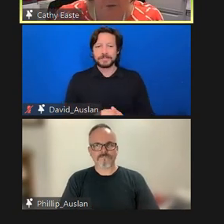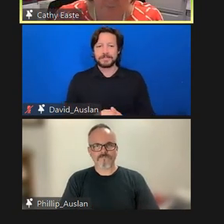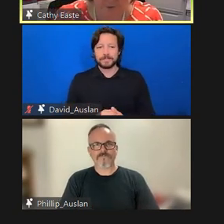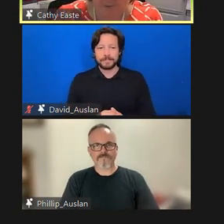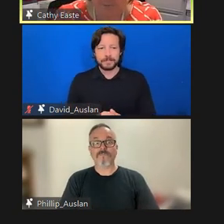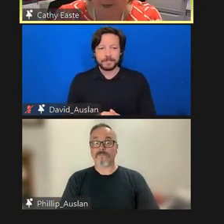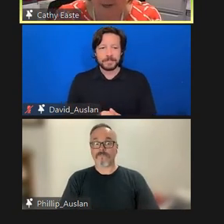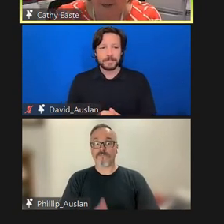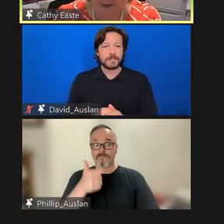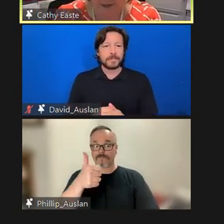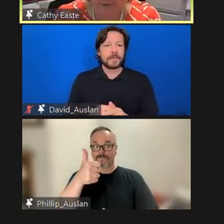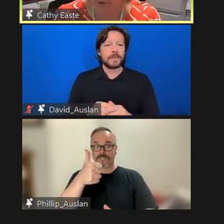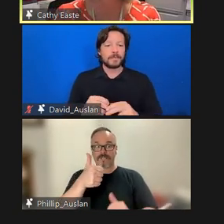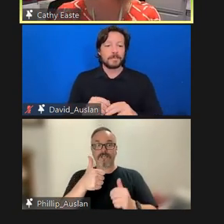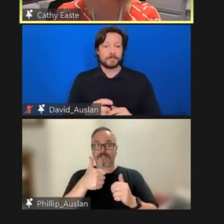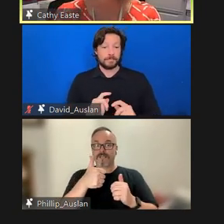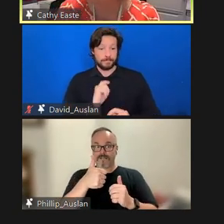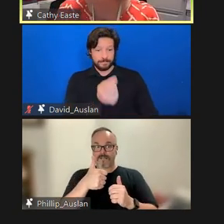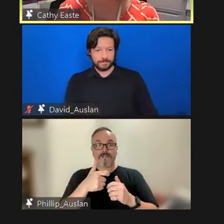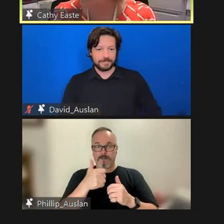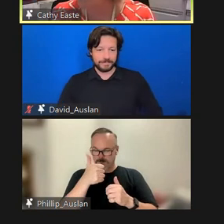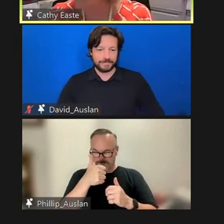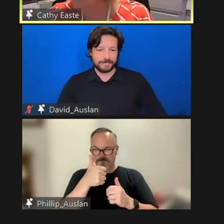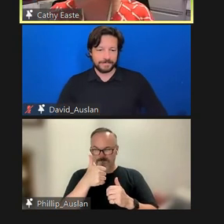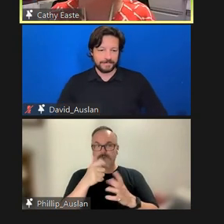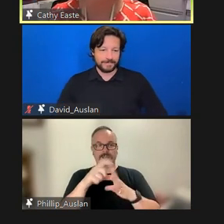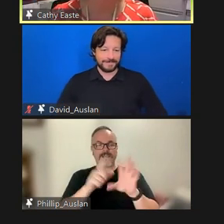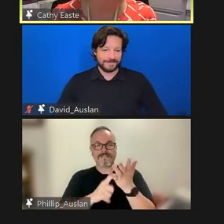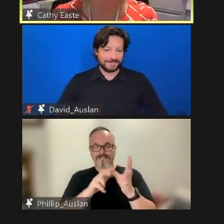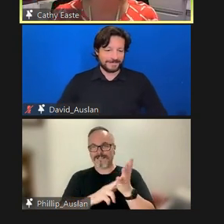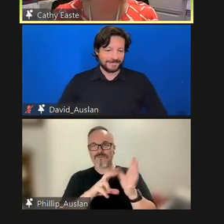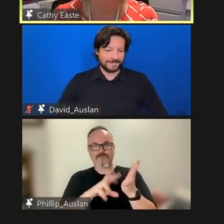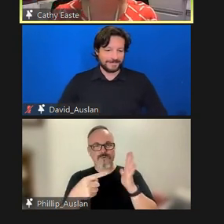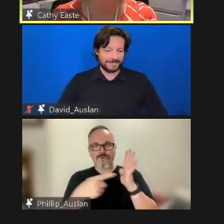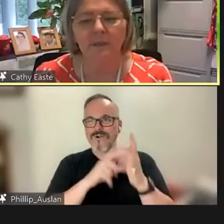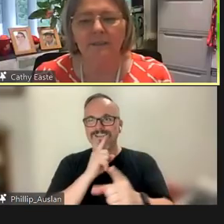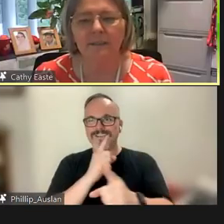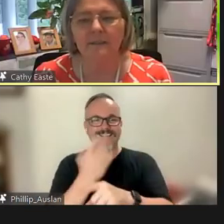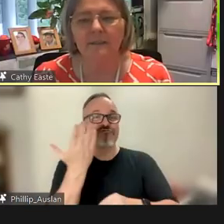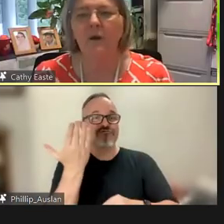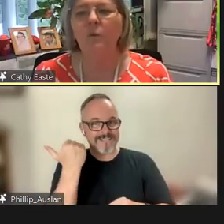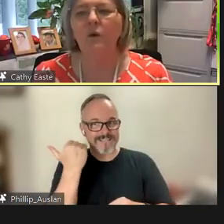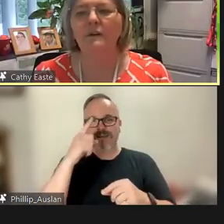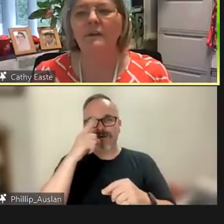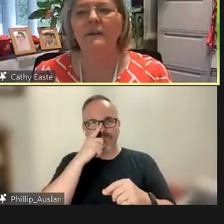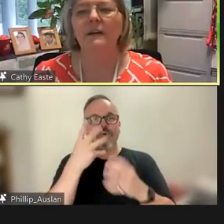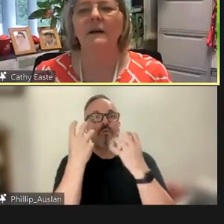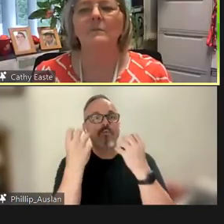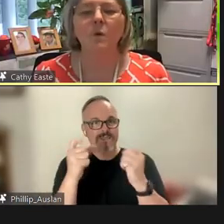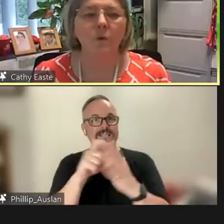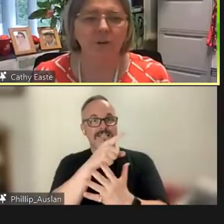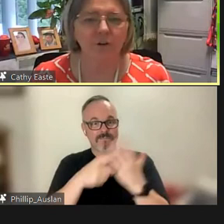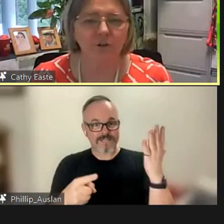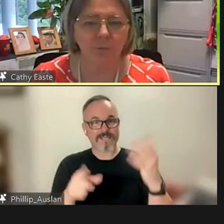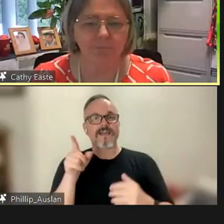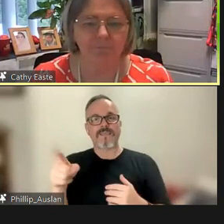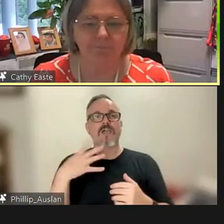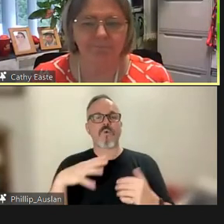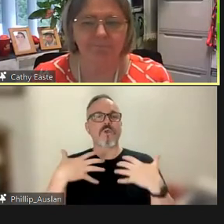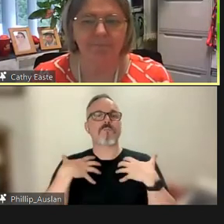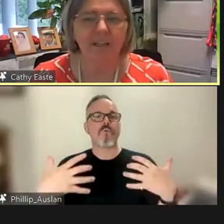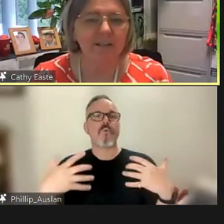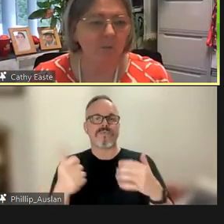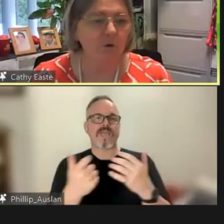government employment summit recently that people with disabilities want more than a job. Yes, they